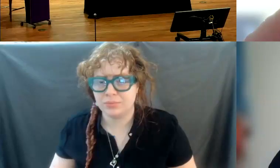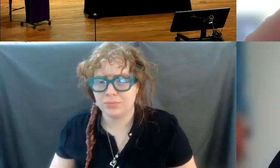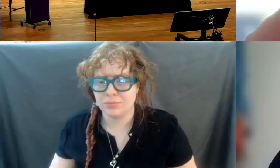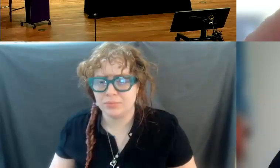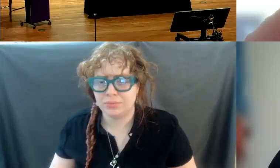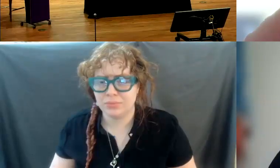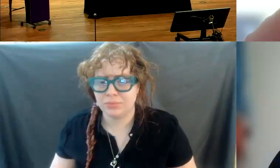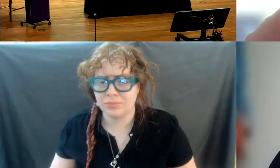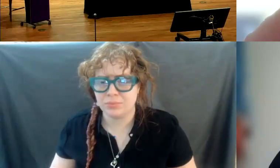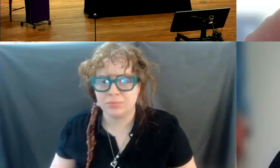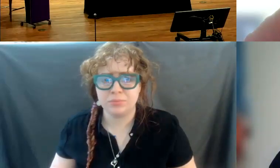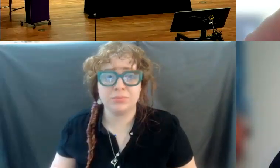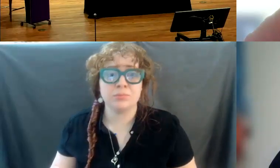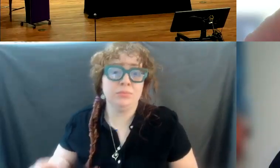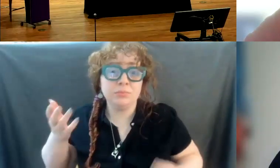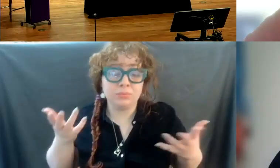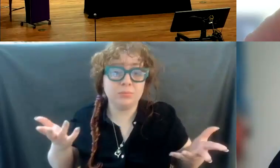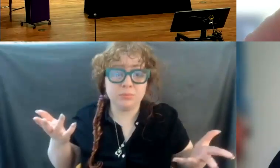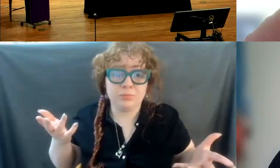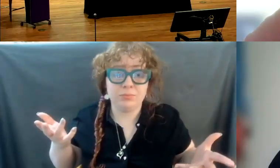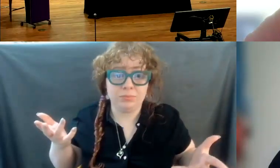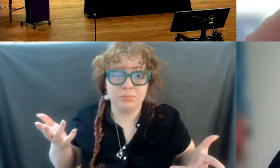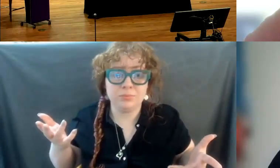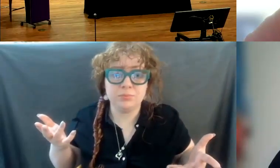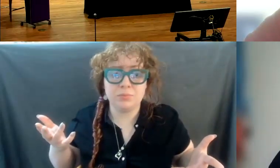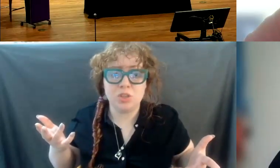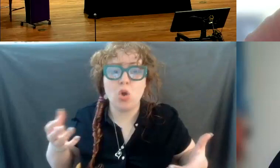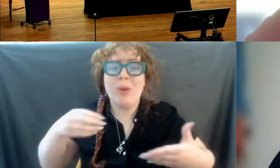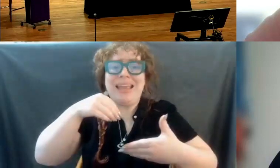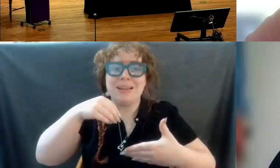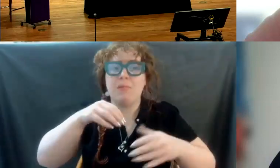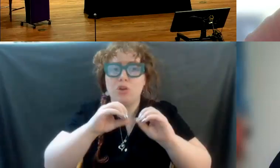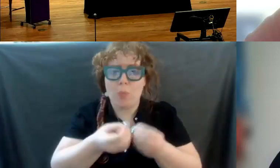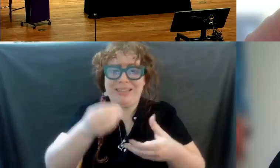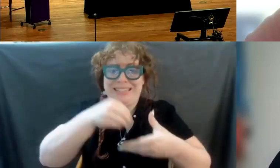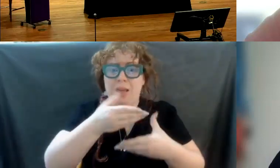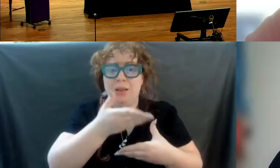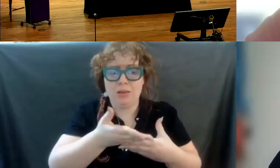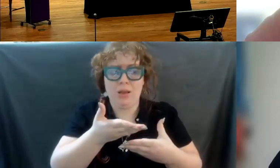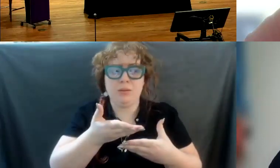So. So, yeah. I think that there has to be internally there has to be embrace and so at the organizational level making sure that the